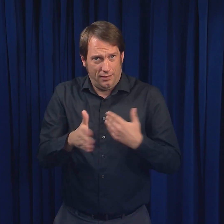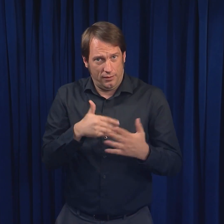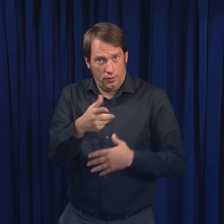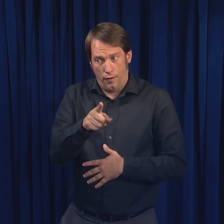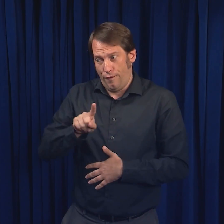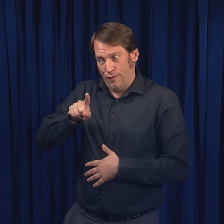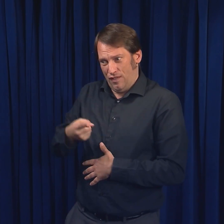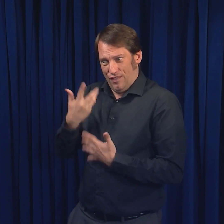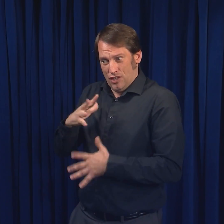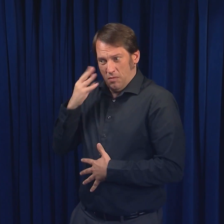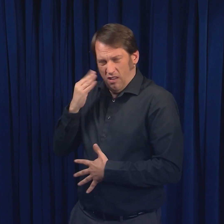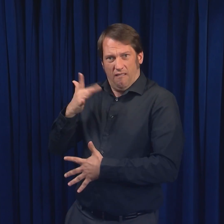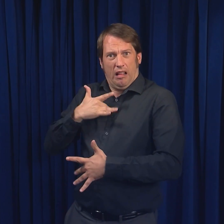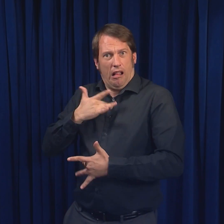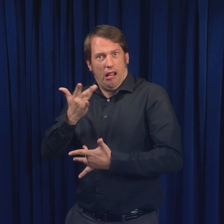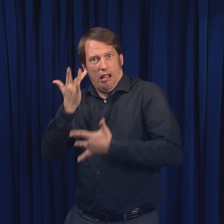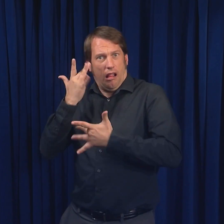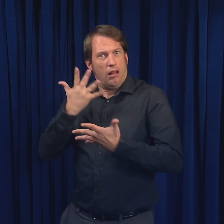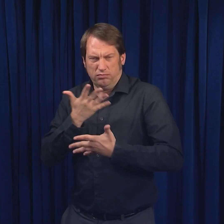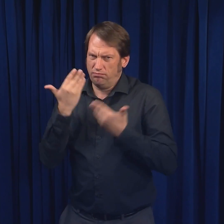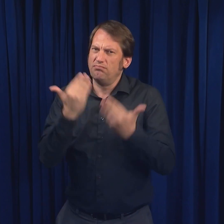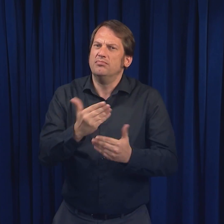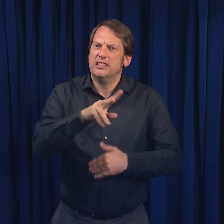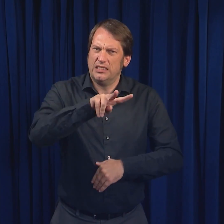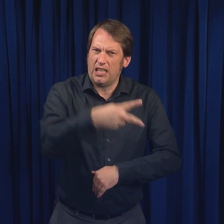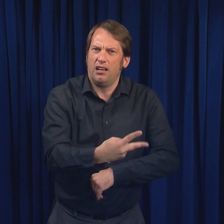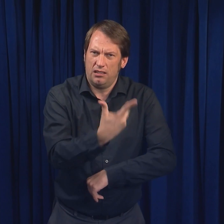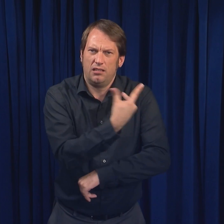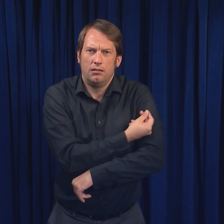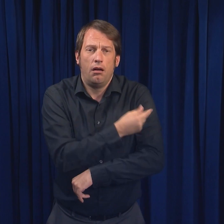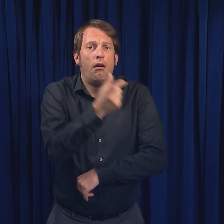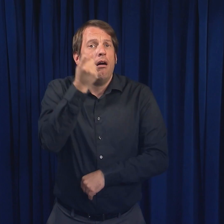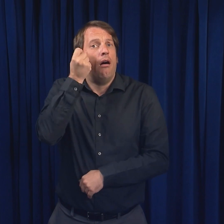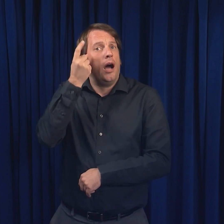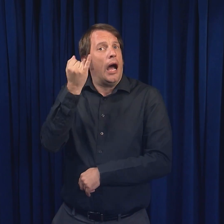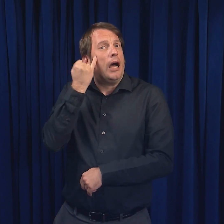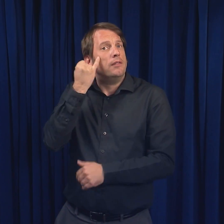even if you have side effects after the first shot unless a vaccination provider